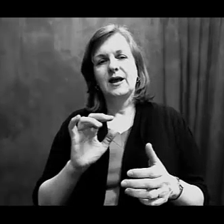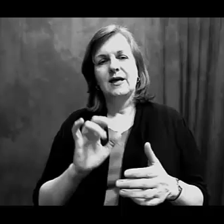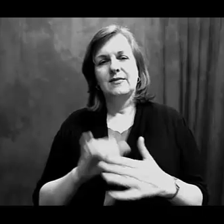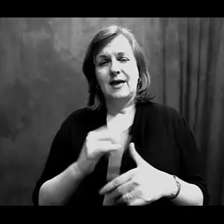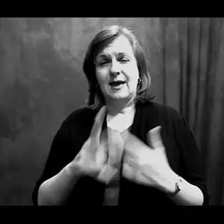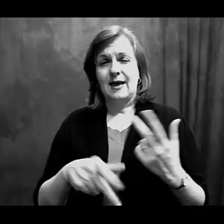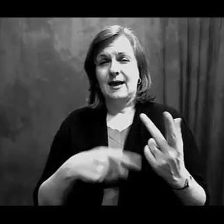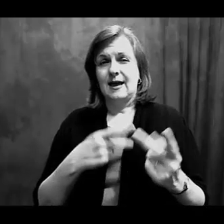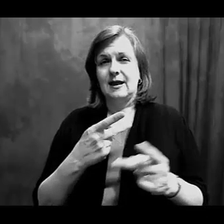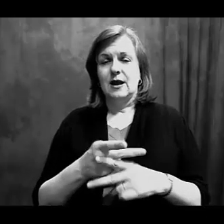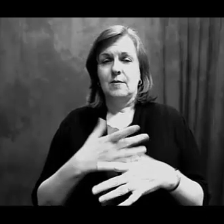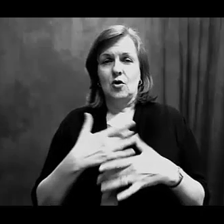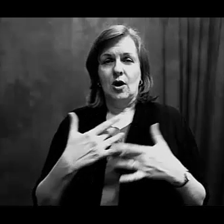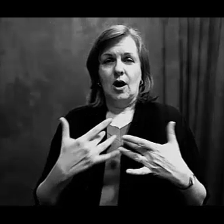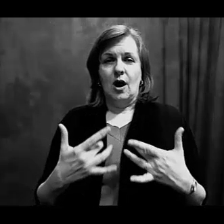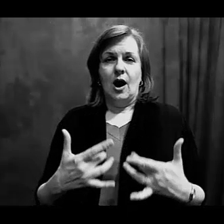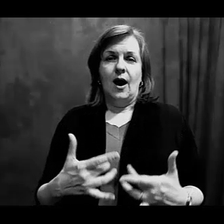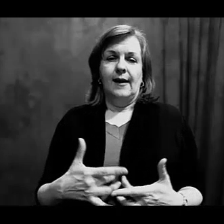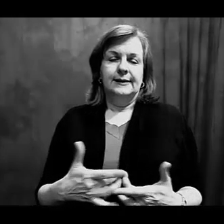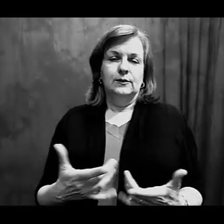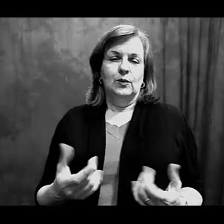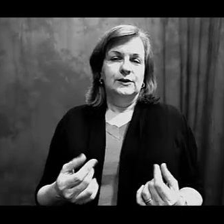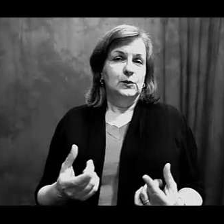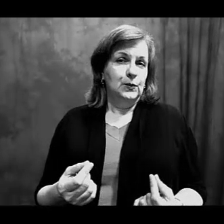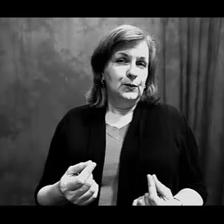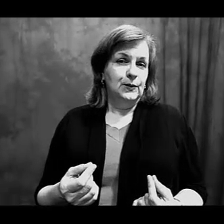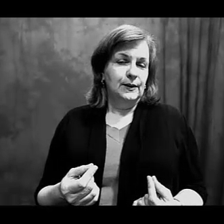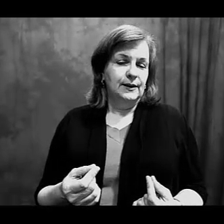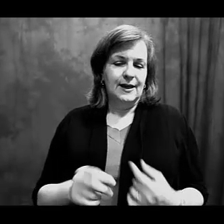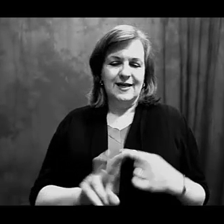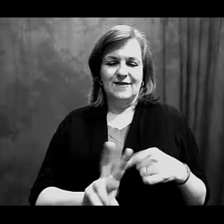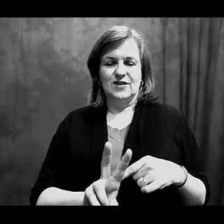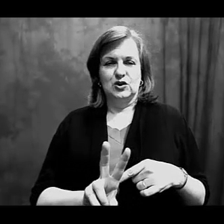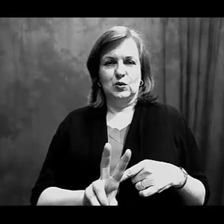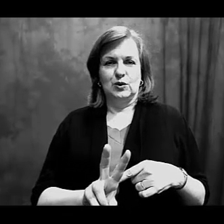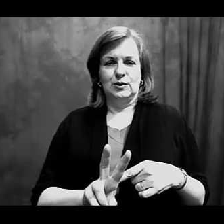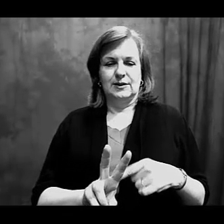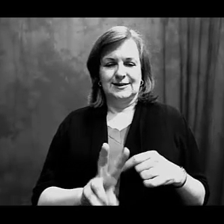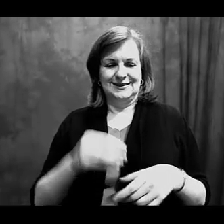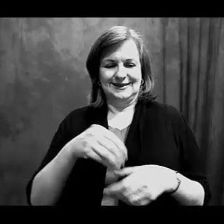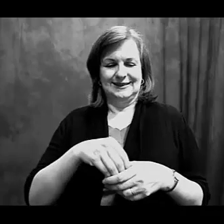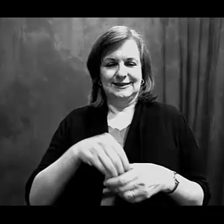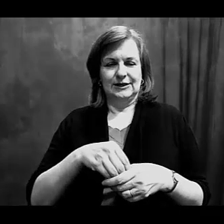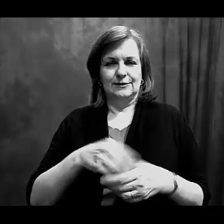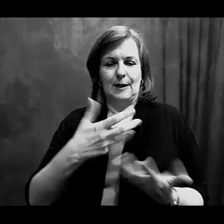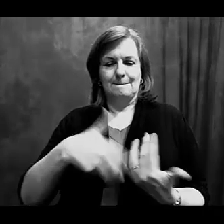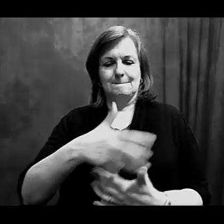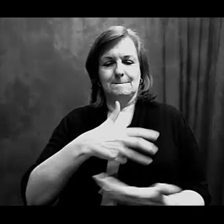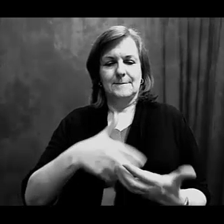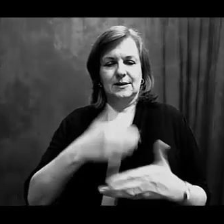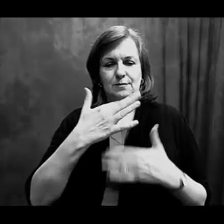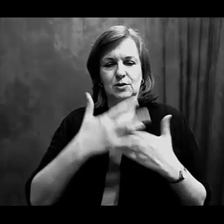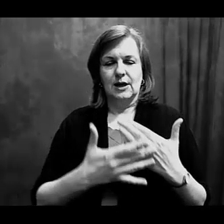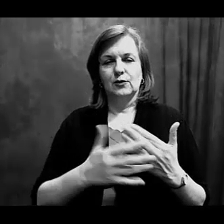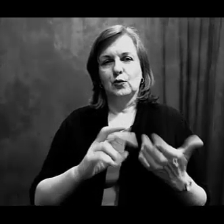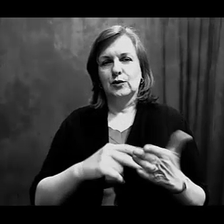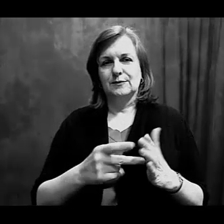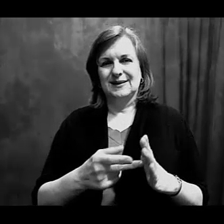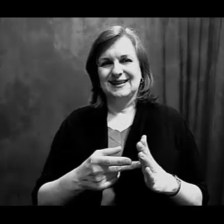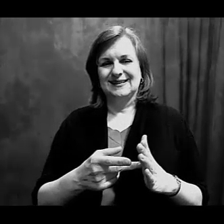is that the ventricle actually will have mixed blood and is shared -- meaning the ventricle is going to pump blood